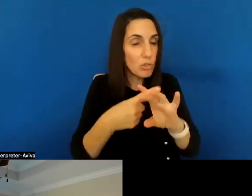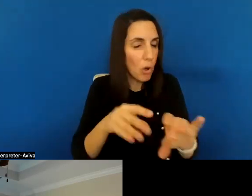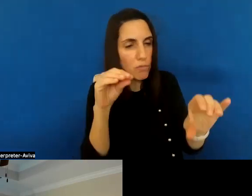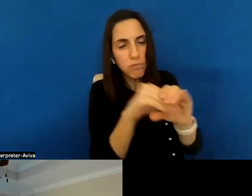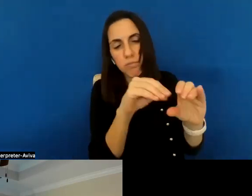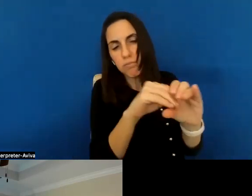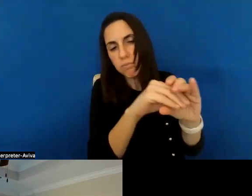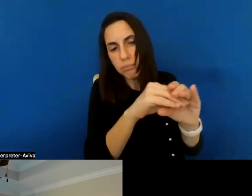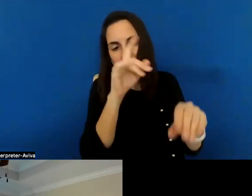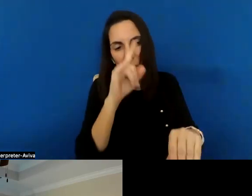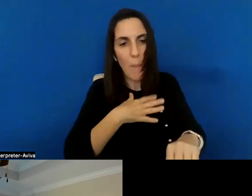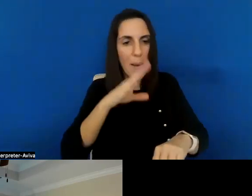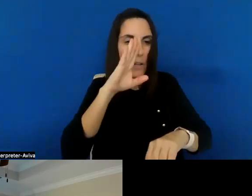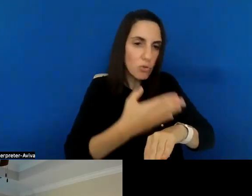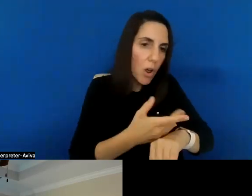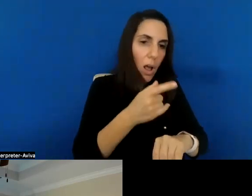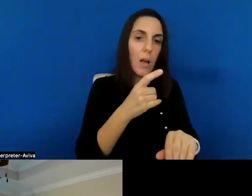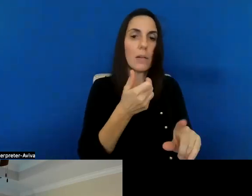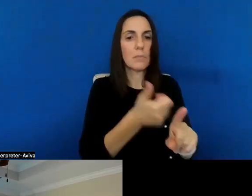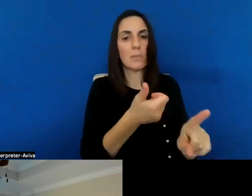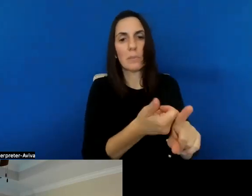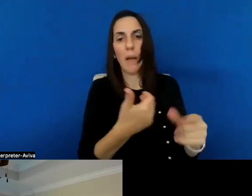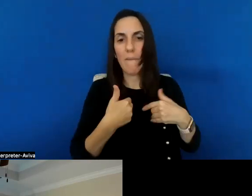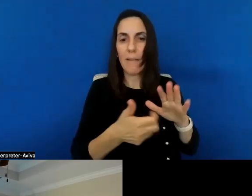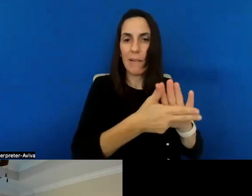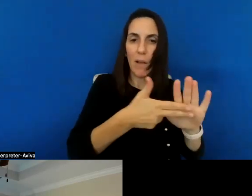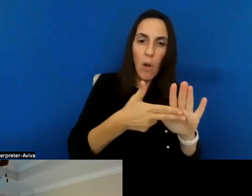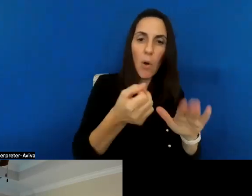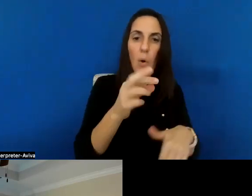child as a diagnosis or disability like I can't, my typical child.